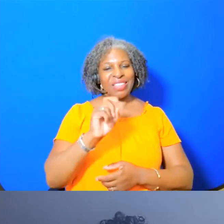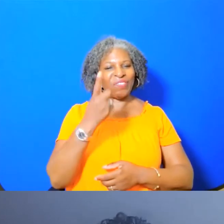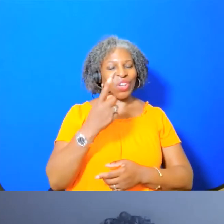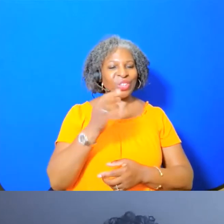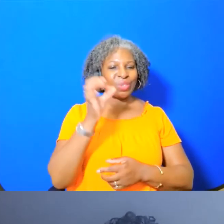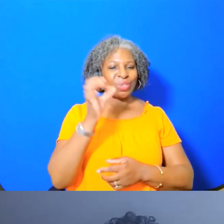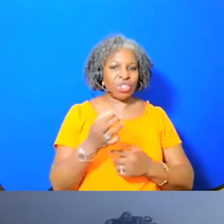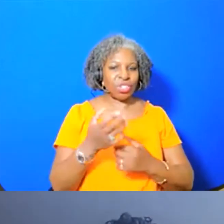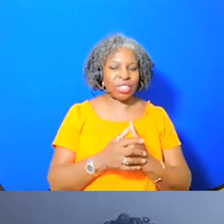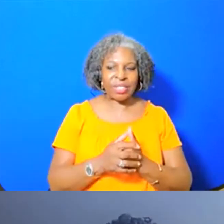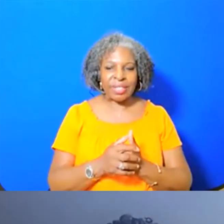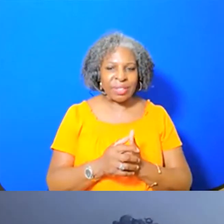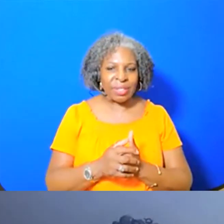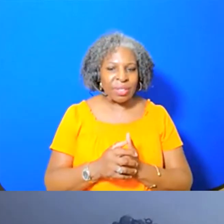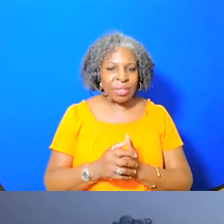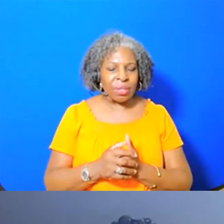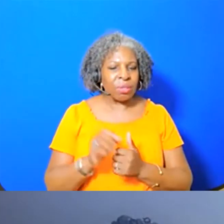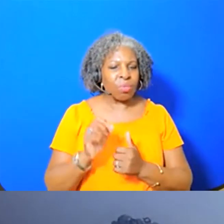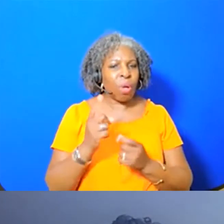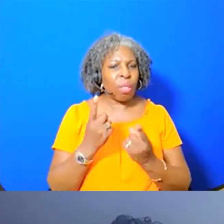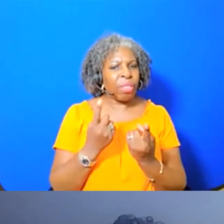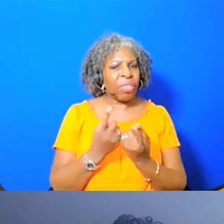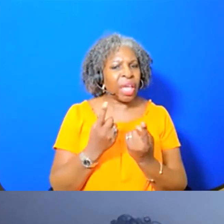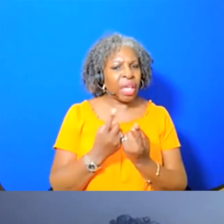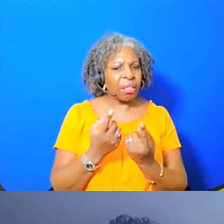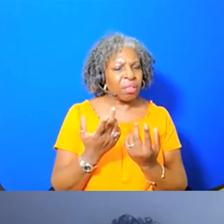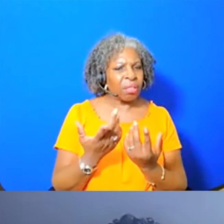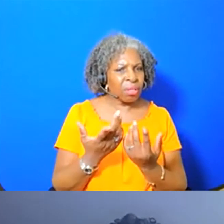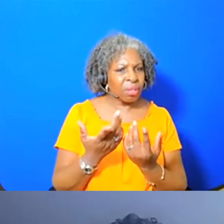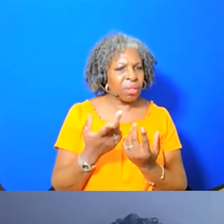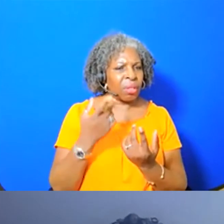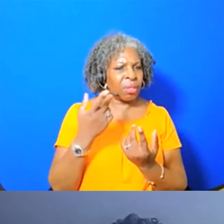It seems so one of the things that I - it's really interesting that you kind of presented again,